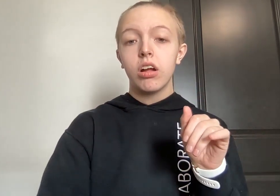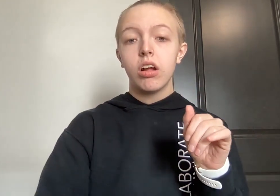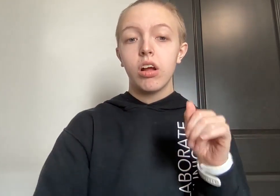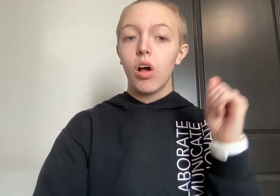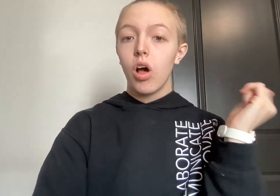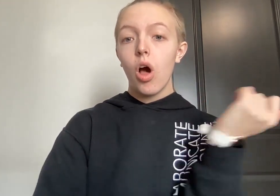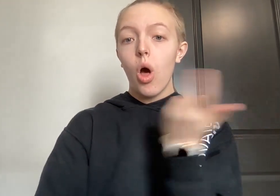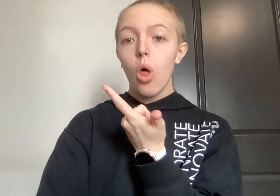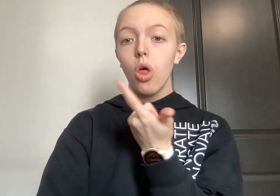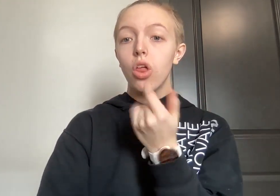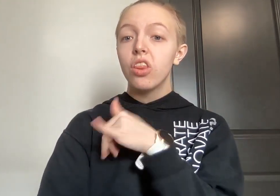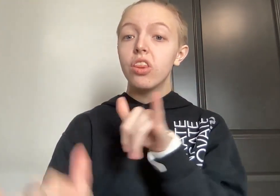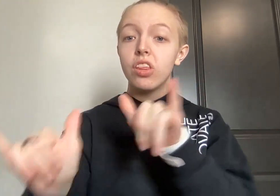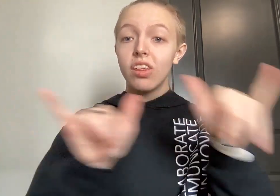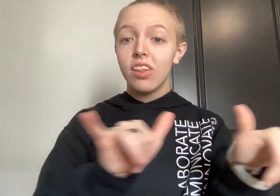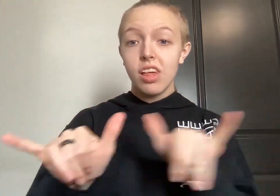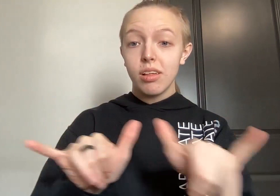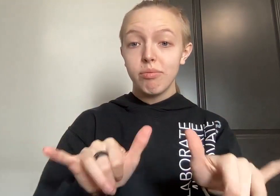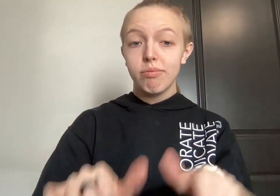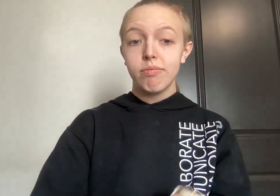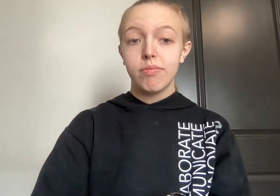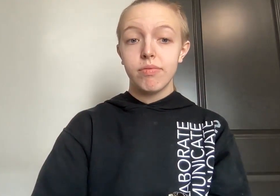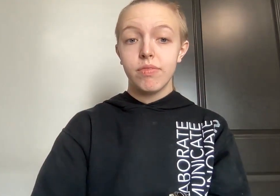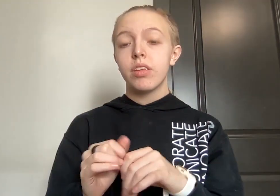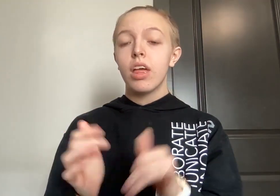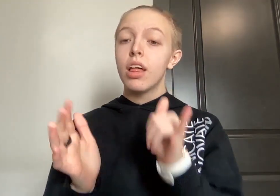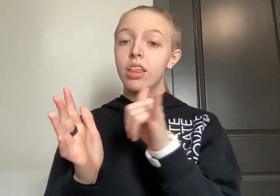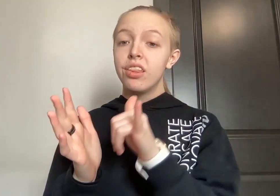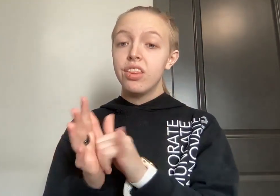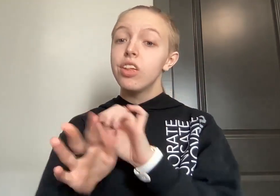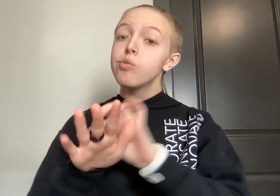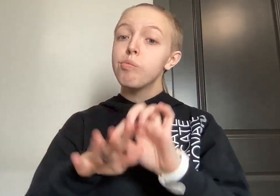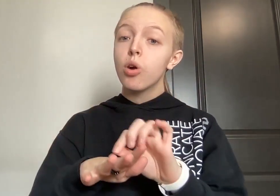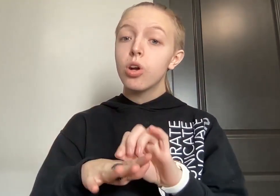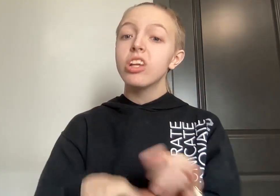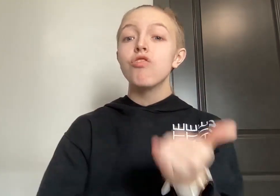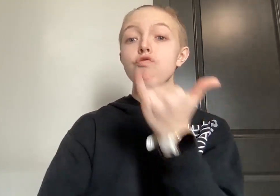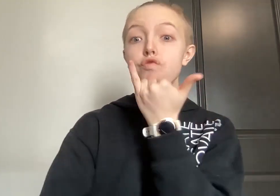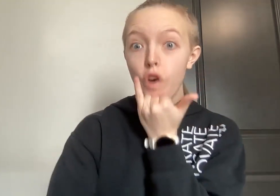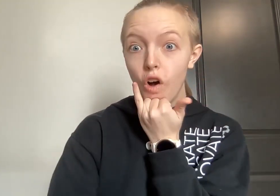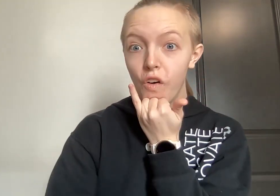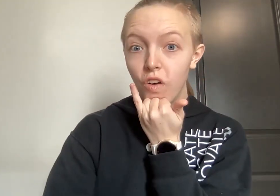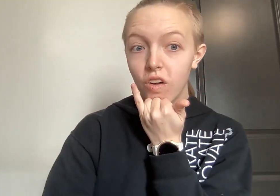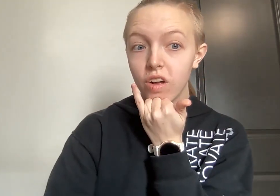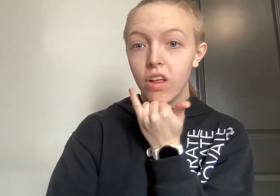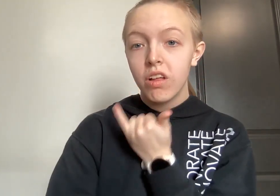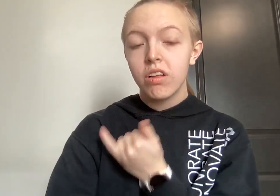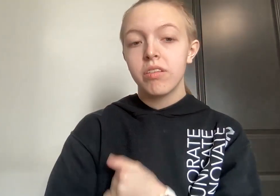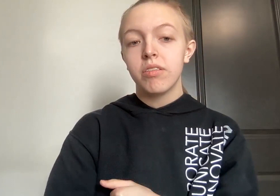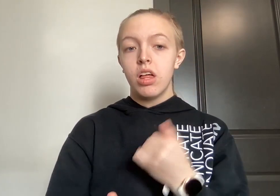This mark is FALSE